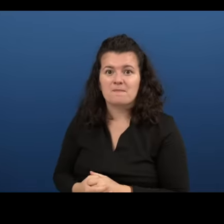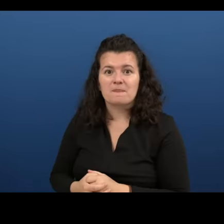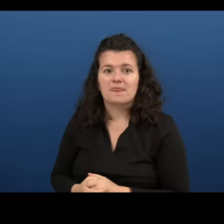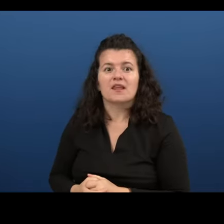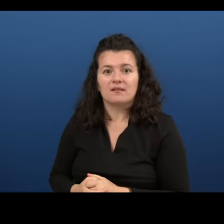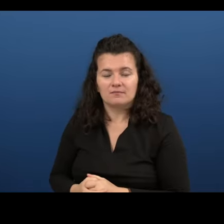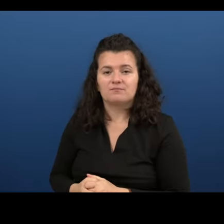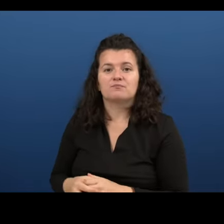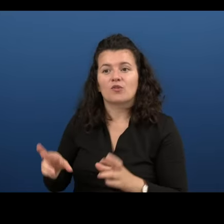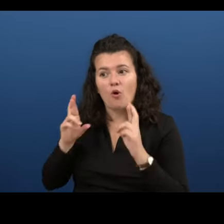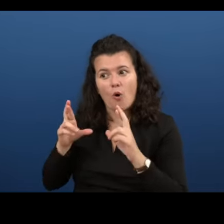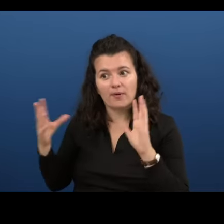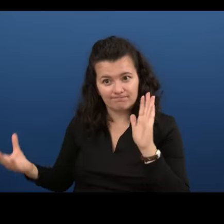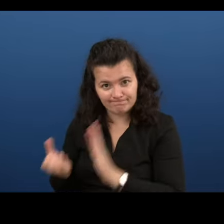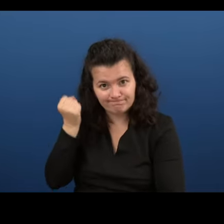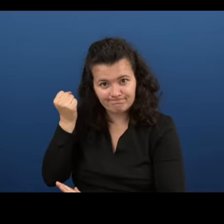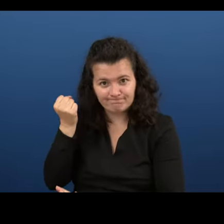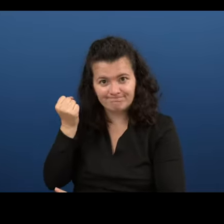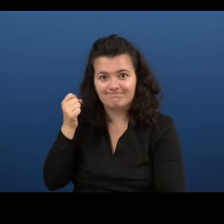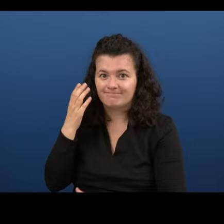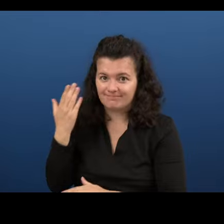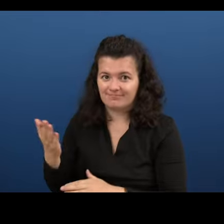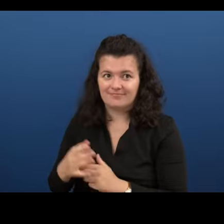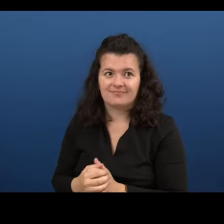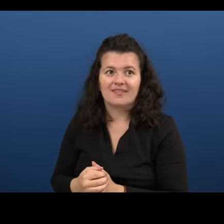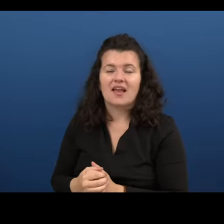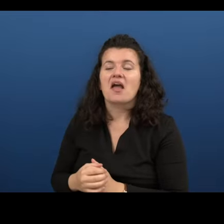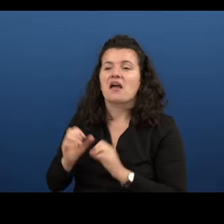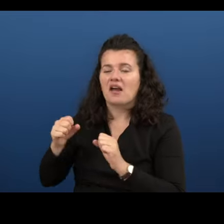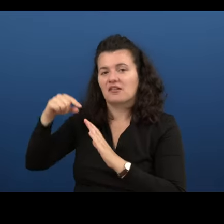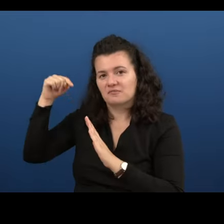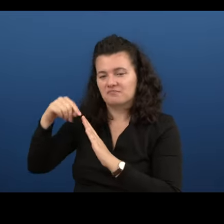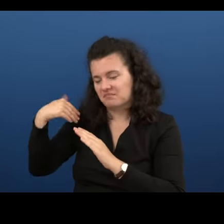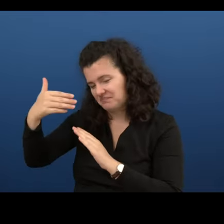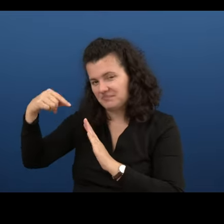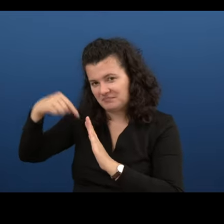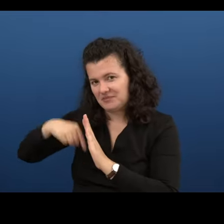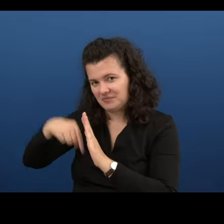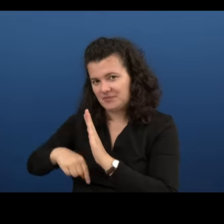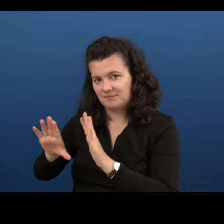in this and, yeah, we'll discuss more on this later. So quickly moving on to our next presenter,